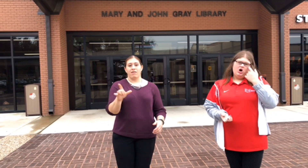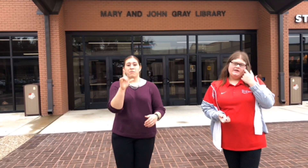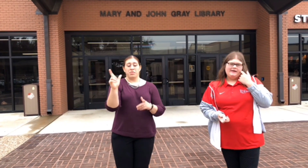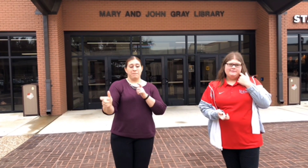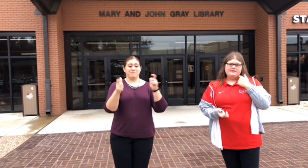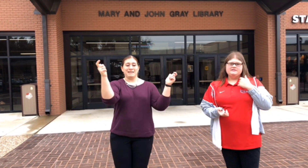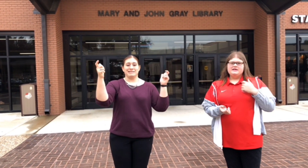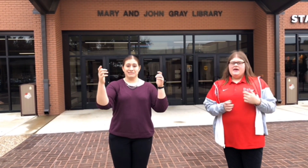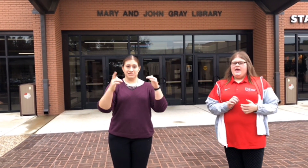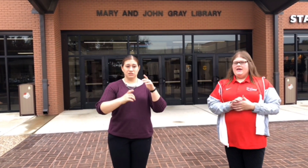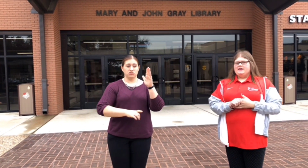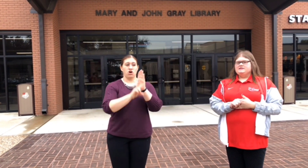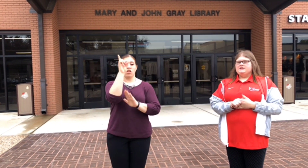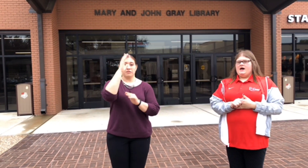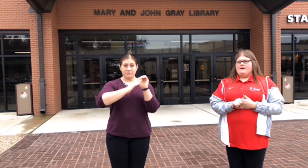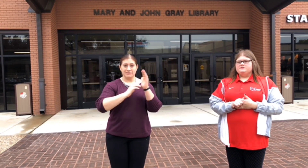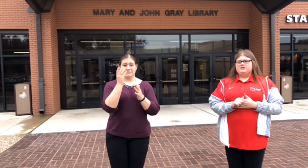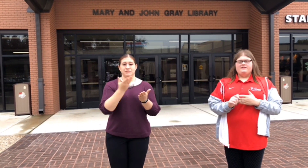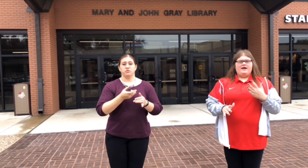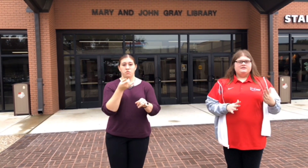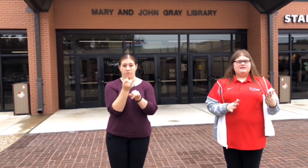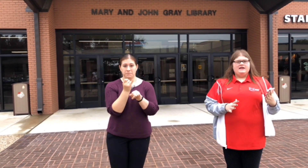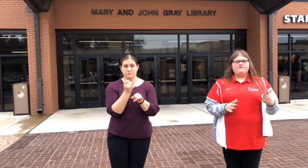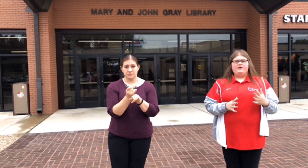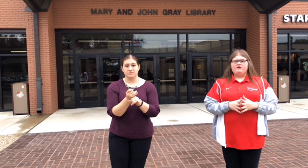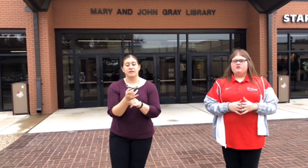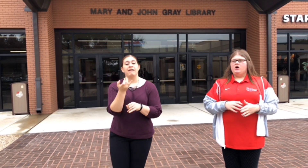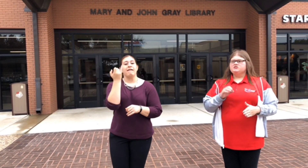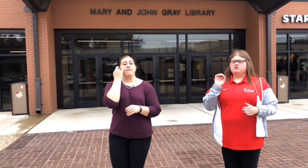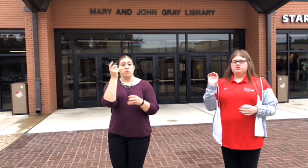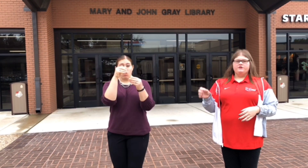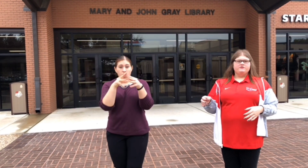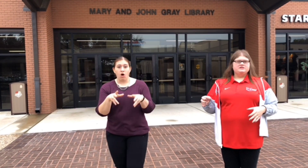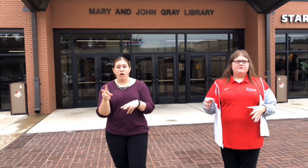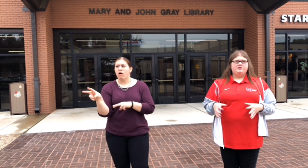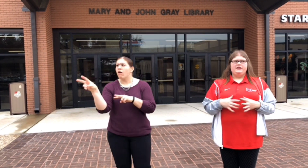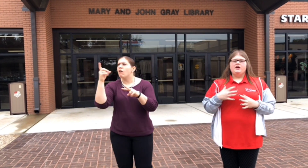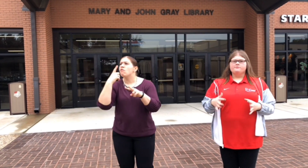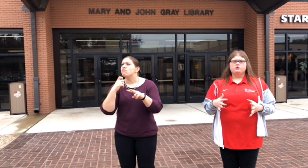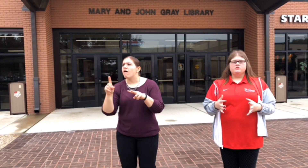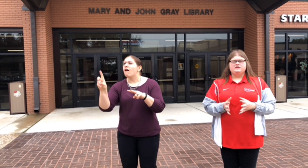Here we have the Mary and John Gray Library. It is the tallest building on campus so if you ever get lost, find it,